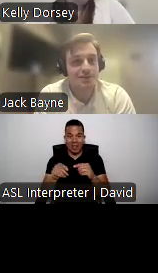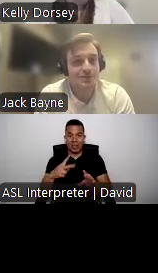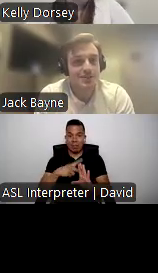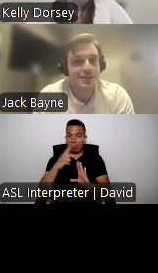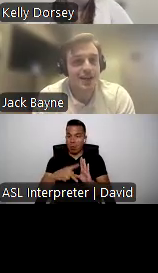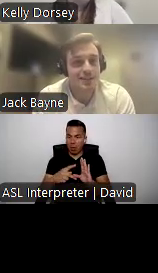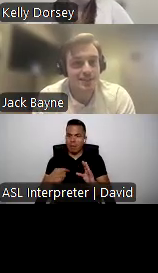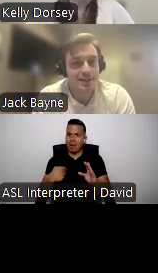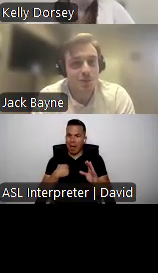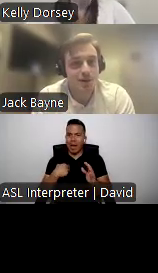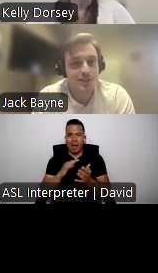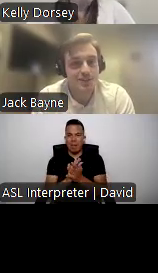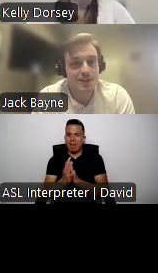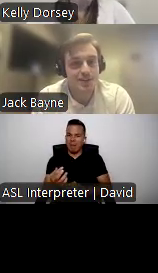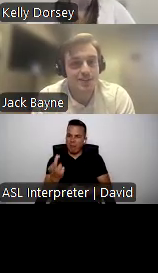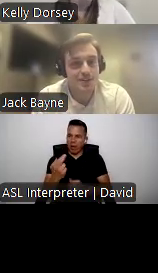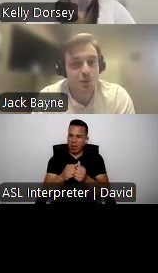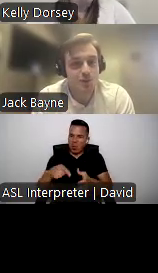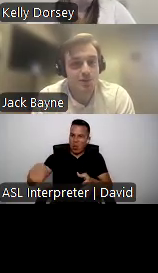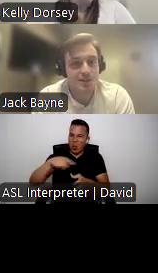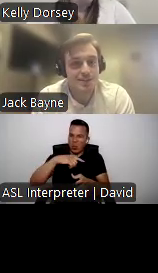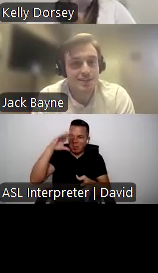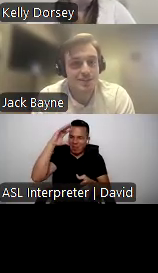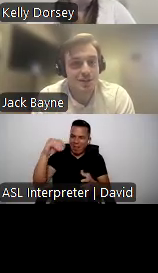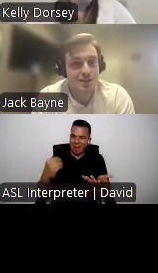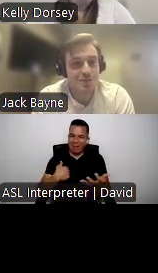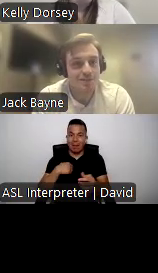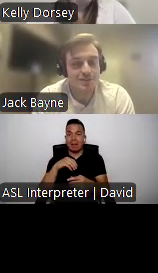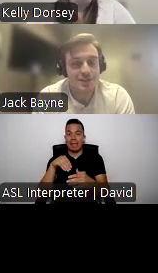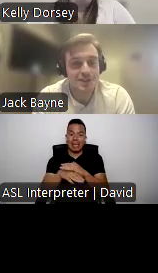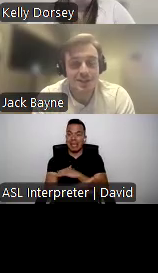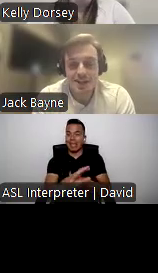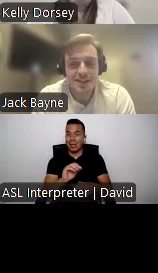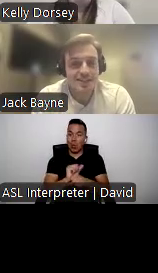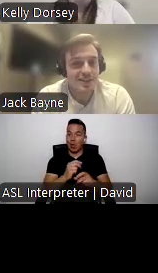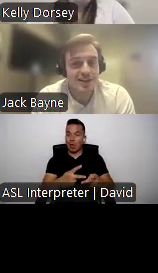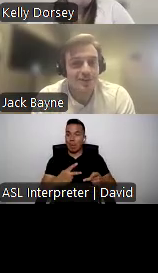friends with these guys. I could walk into their workplace and strike up a conversation. Derek and